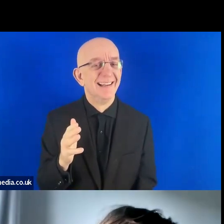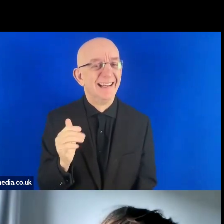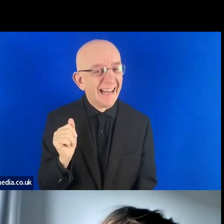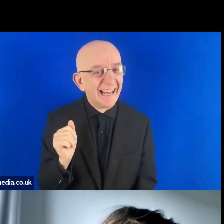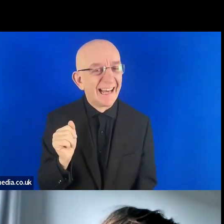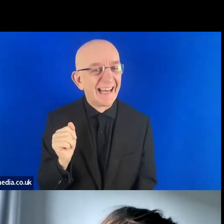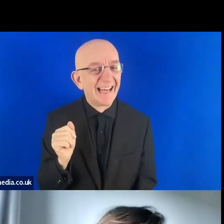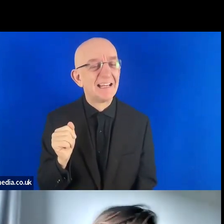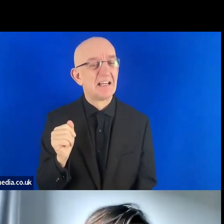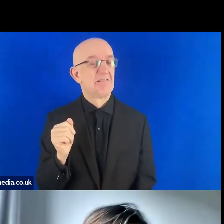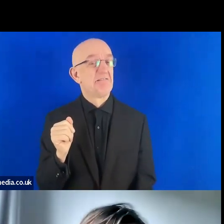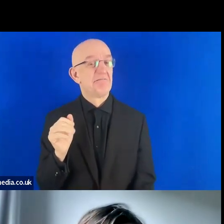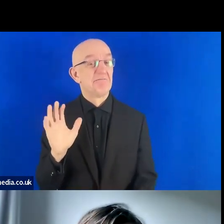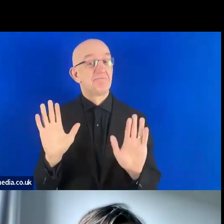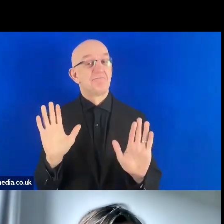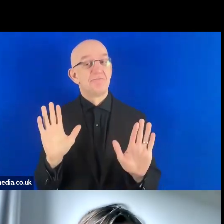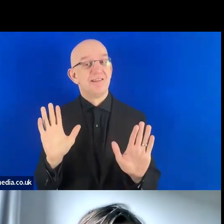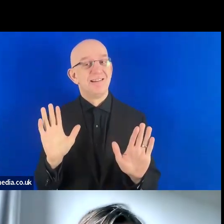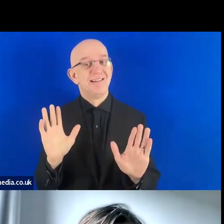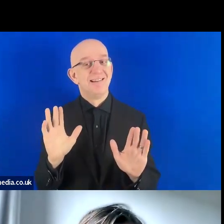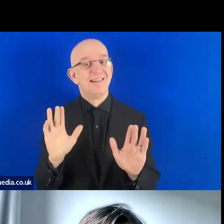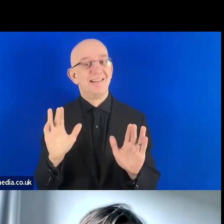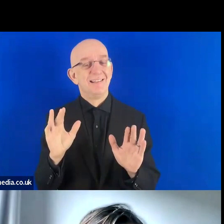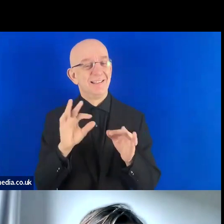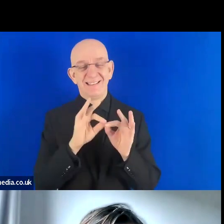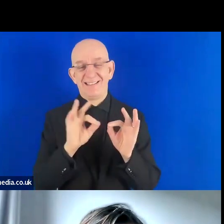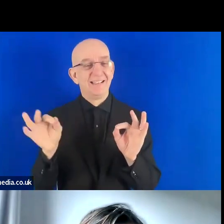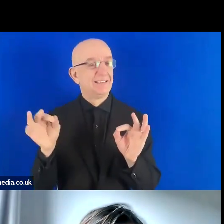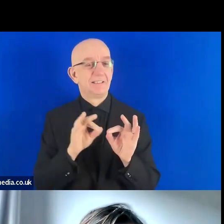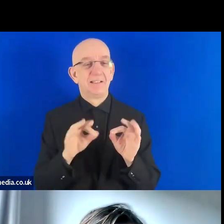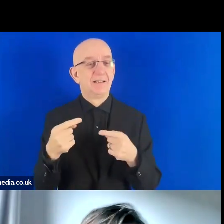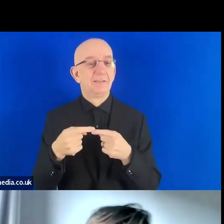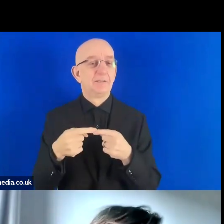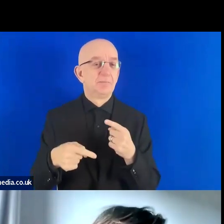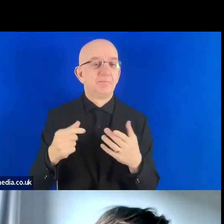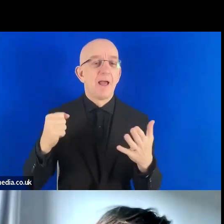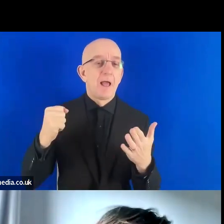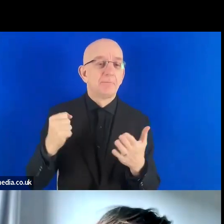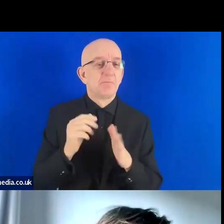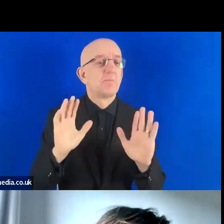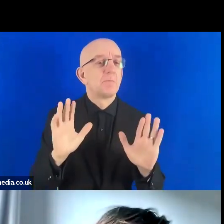boyhood coach house subcommittee, Nikki Lee, we can really test how good this is